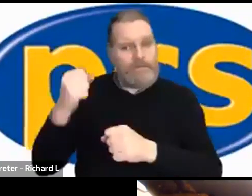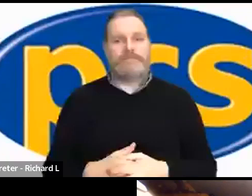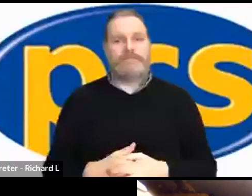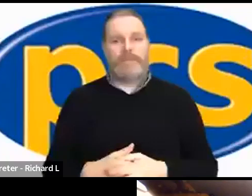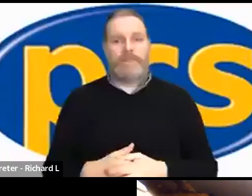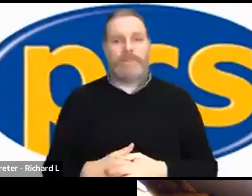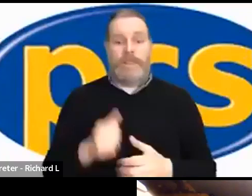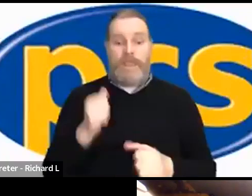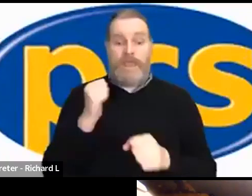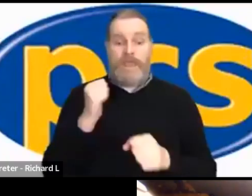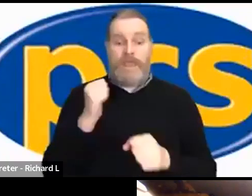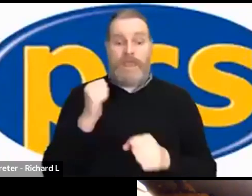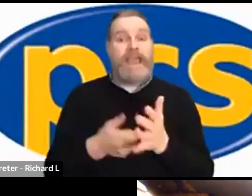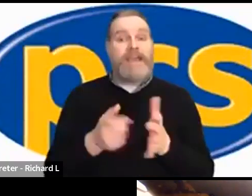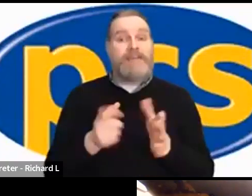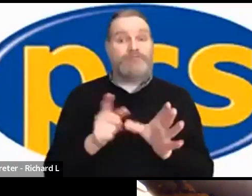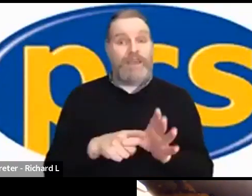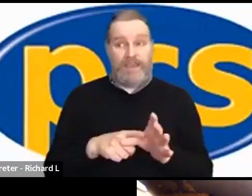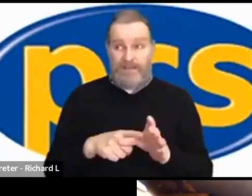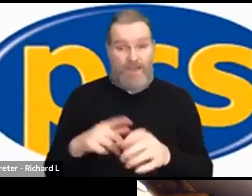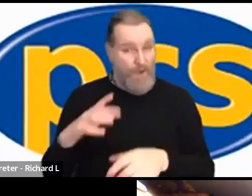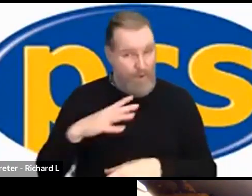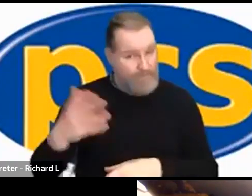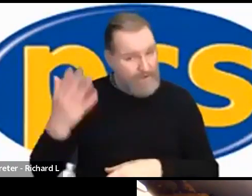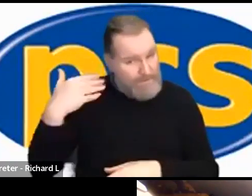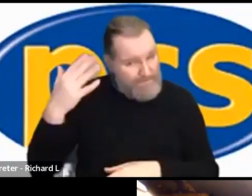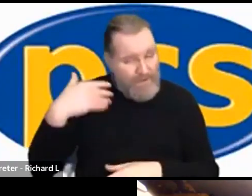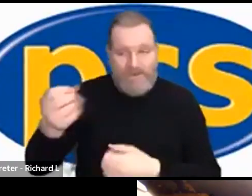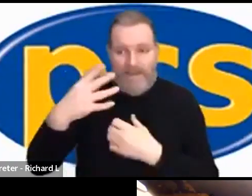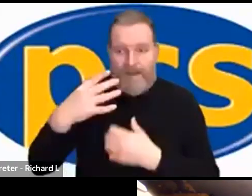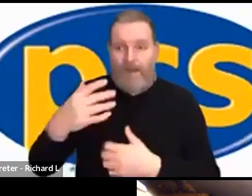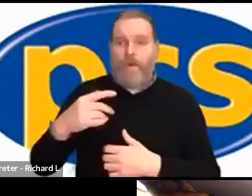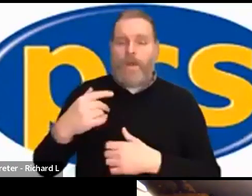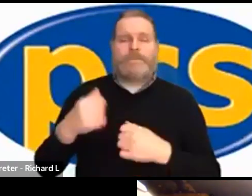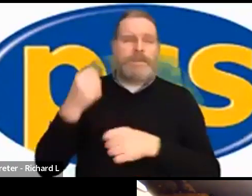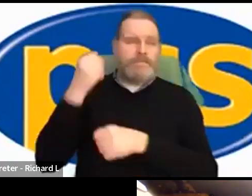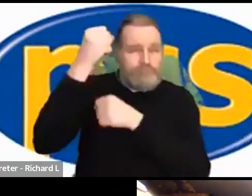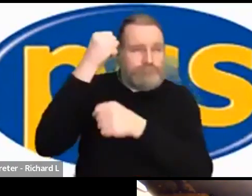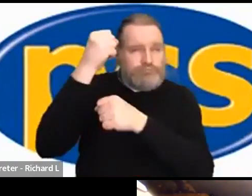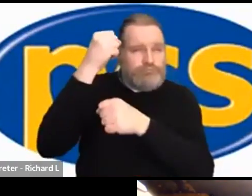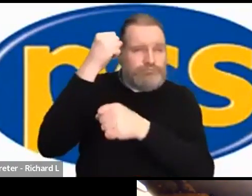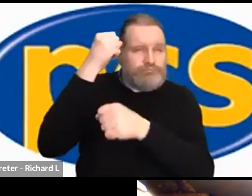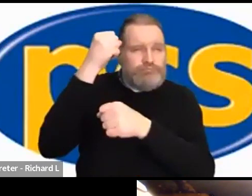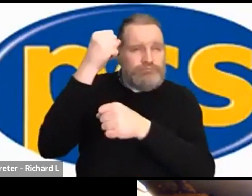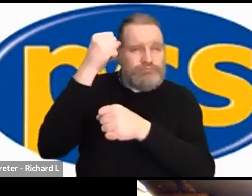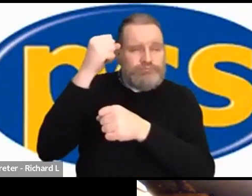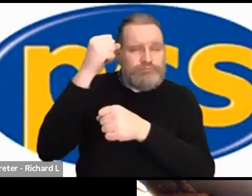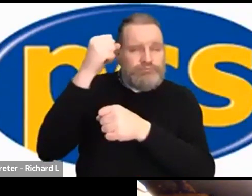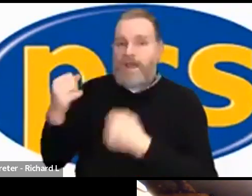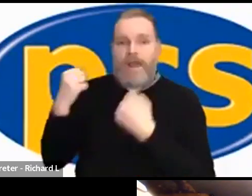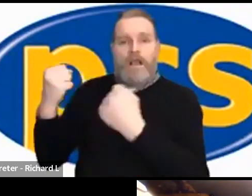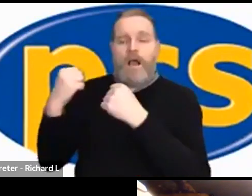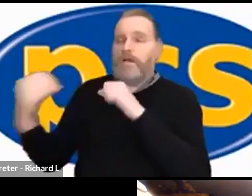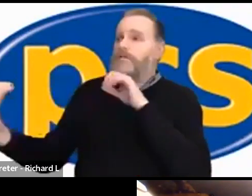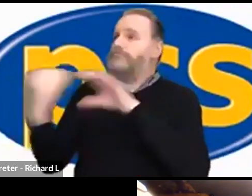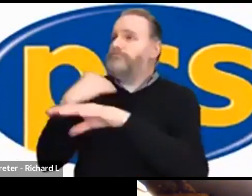as as we just as as was mentioned earlier by gary you know when cars are passing they'd beep in they'd be they'd be beeping their horns. They'd be showing their support. And we want Pcs to be very